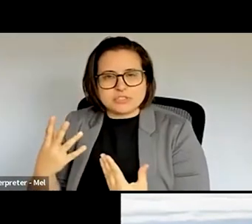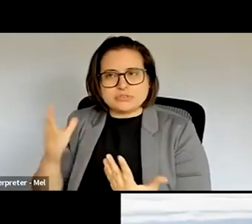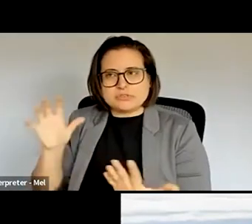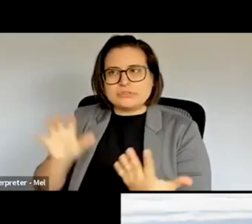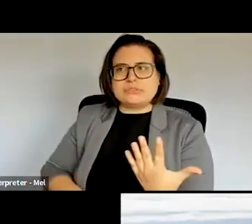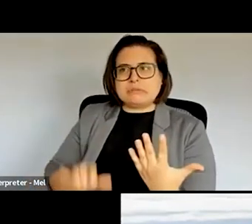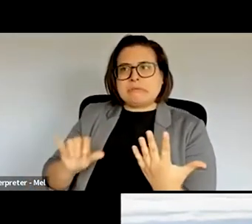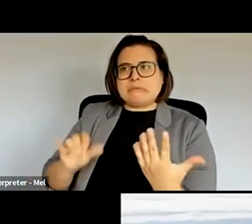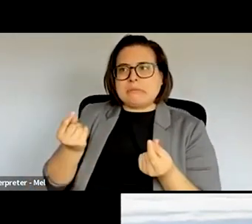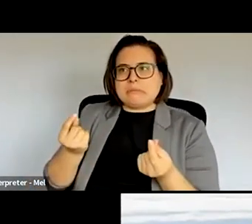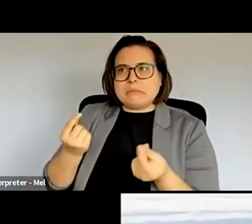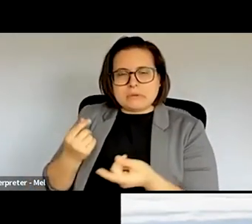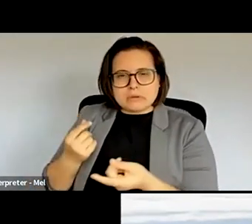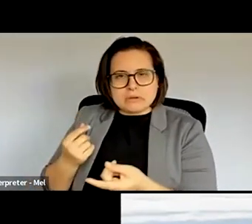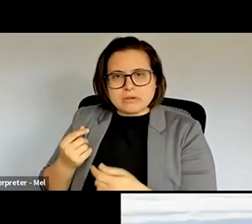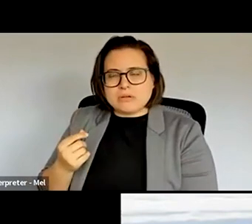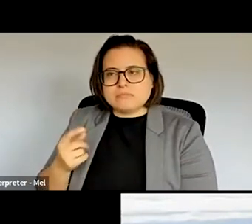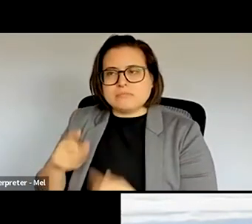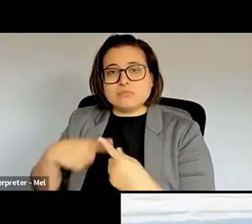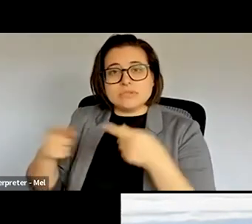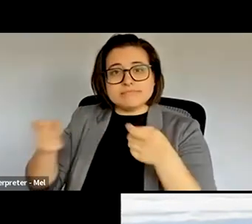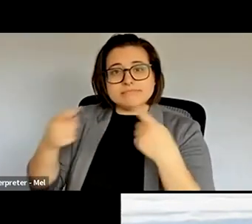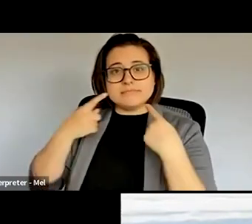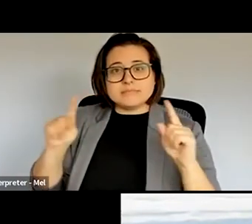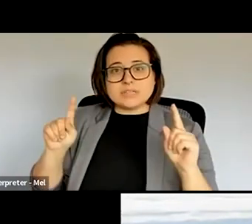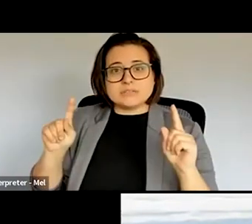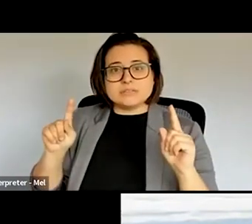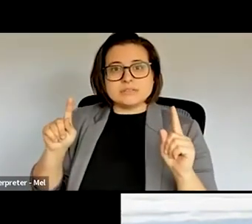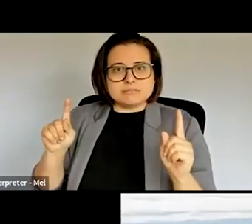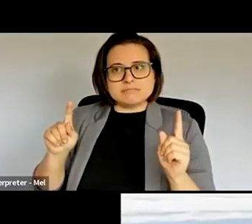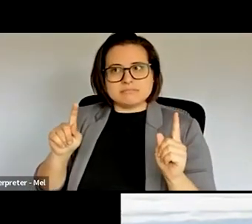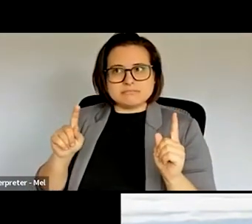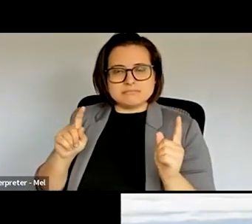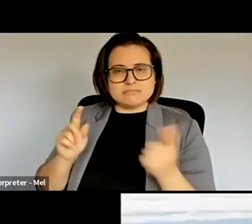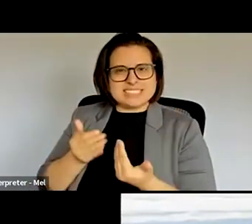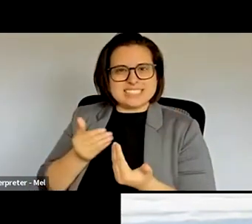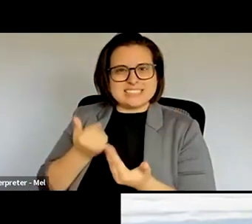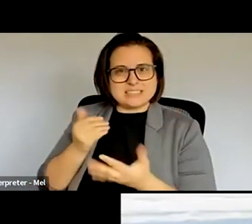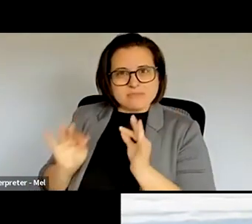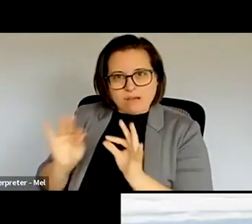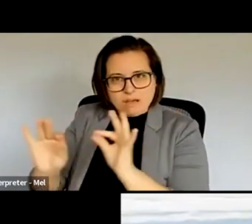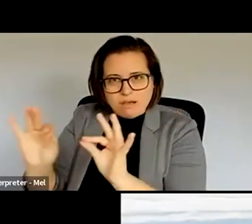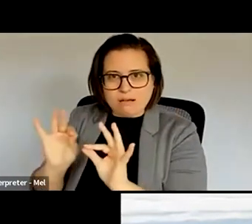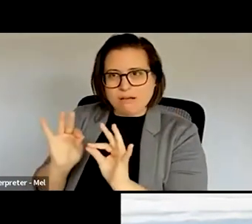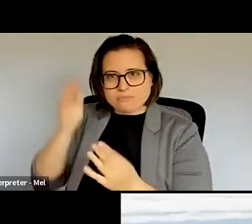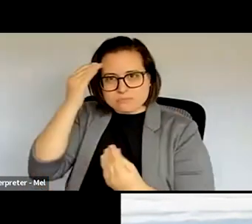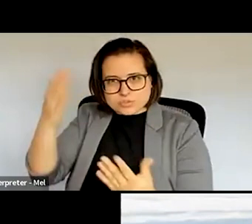increase in our ability to discover content that we were interested in and I'm now beginning to